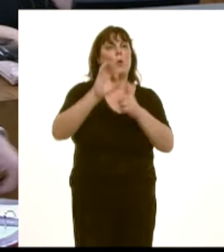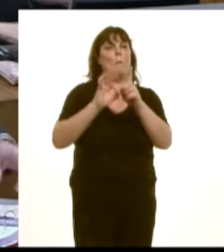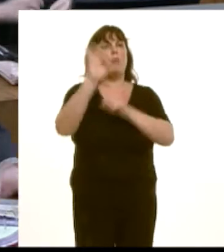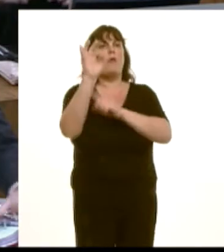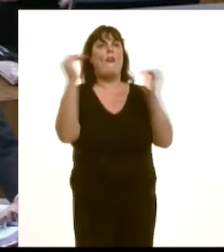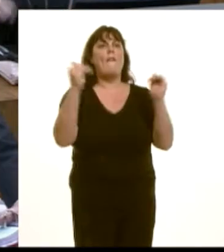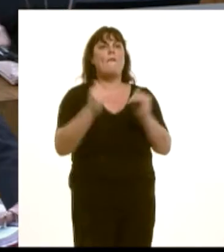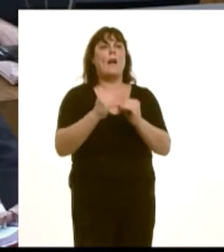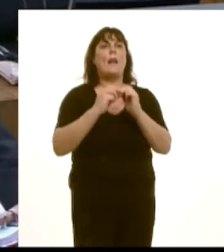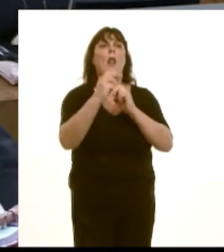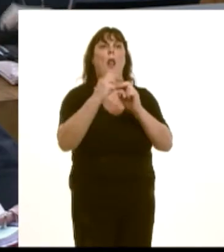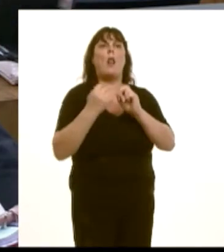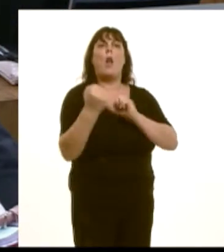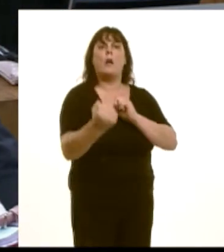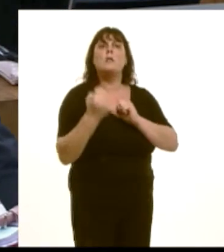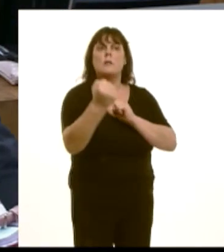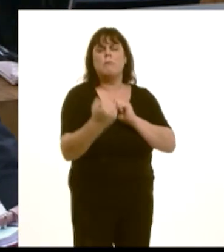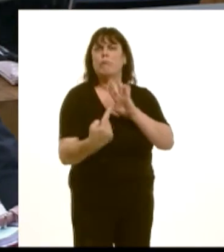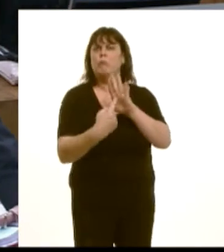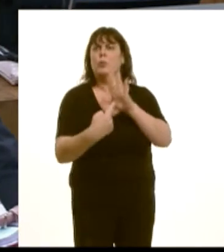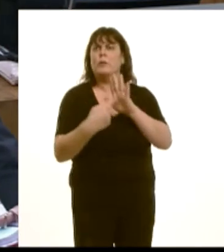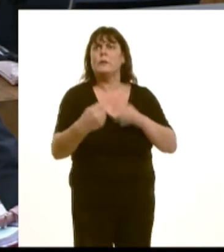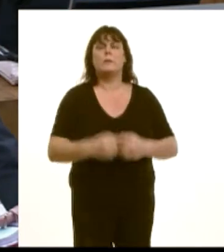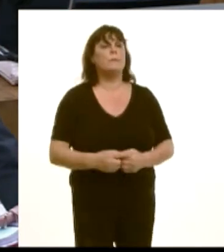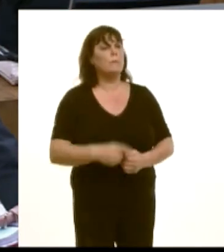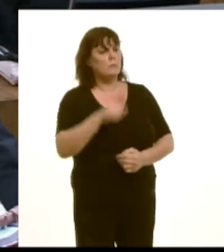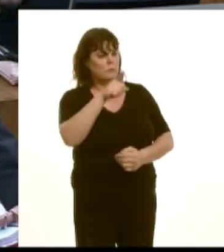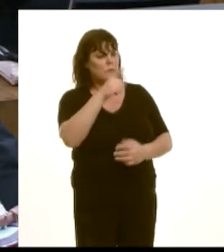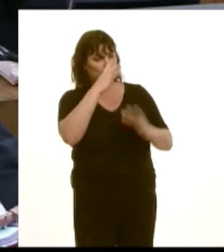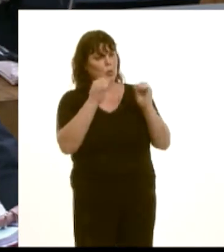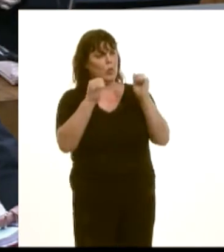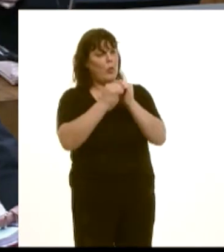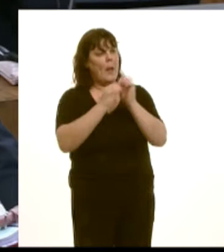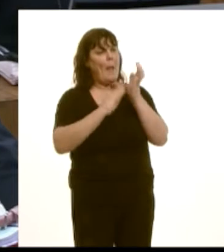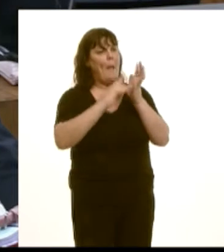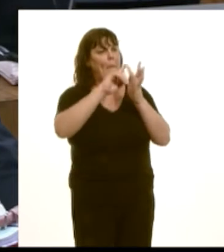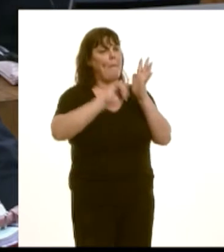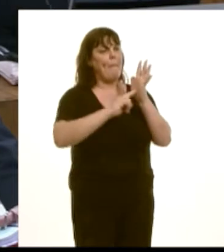John Griffiths: Would you agree, First Minister, that the metro system would be transformative